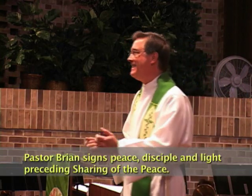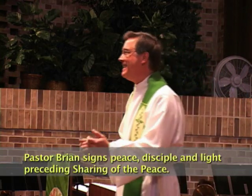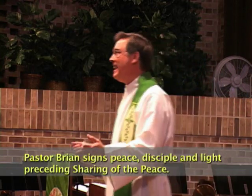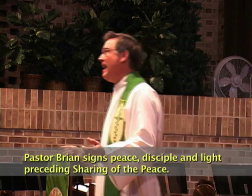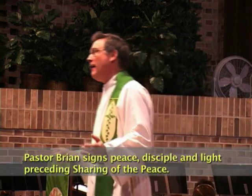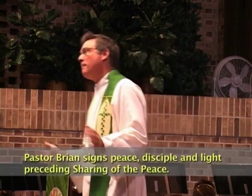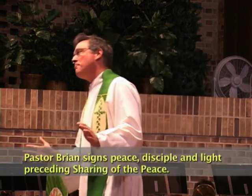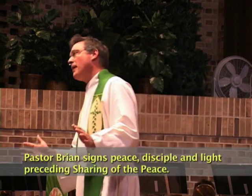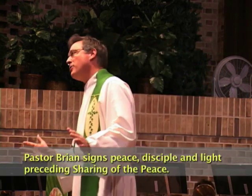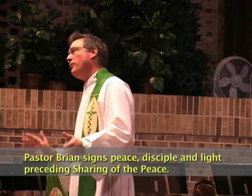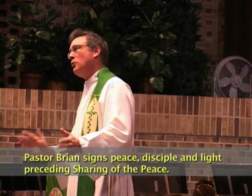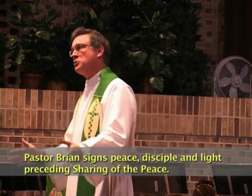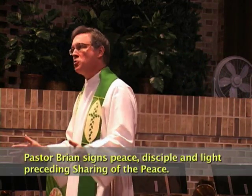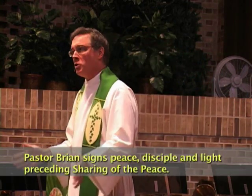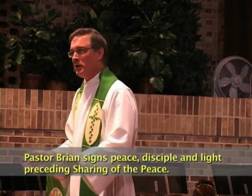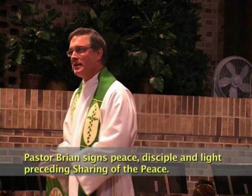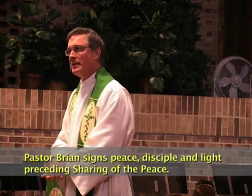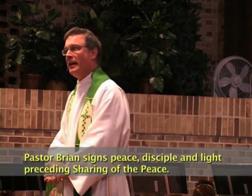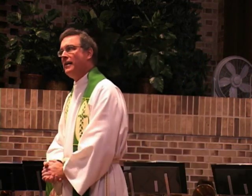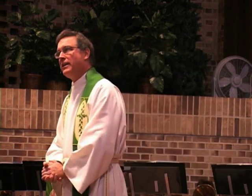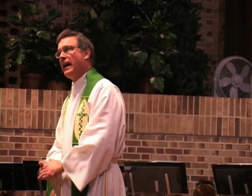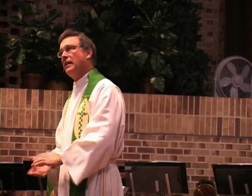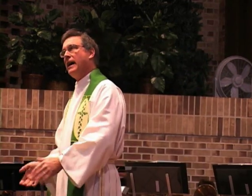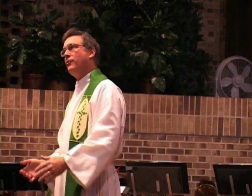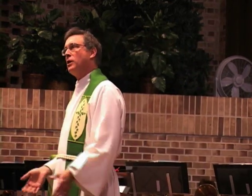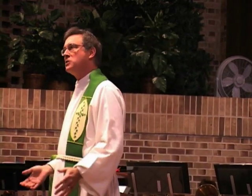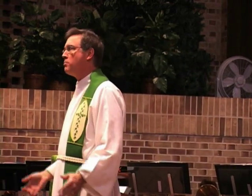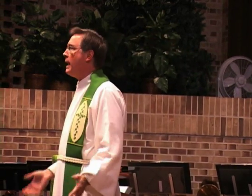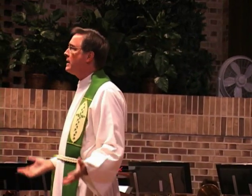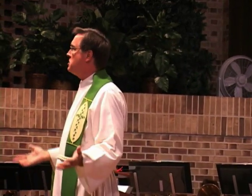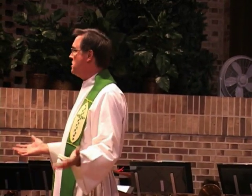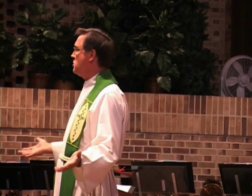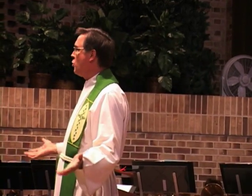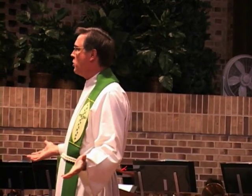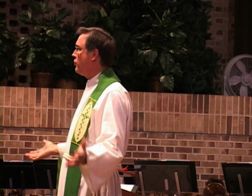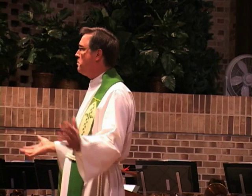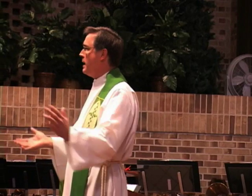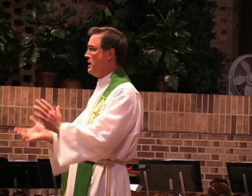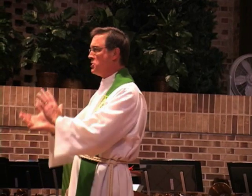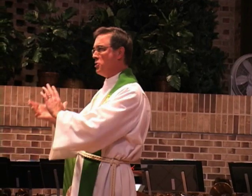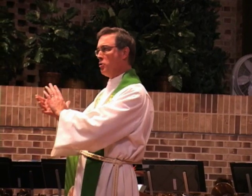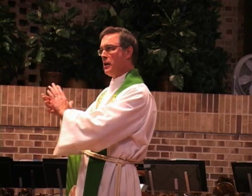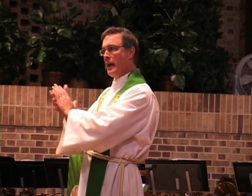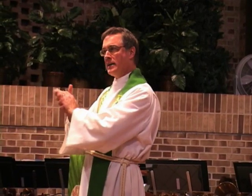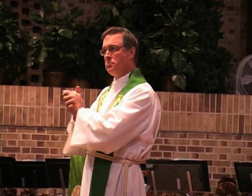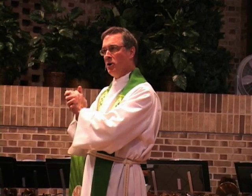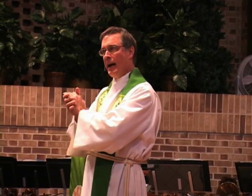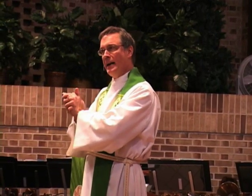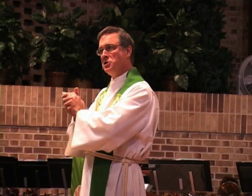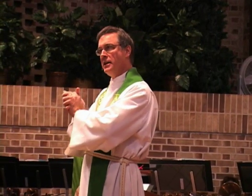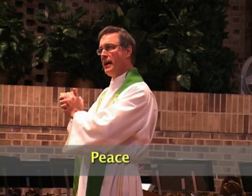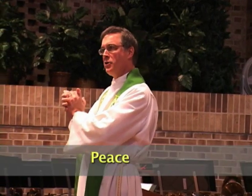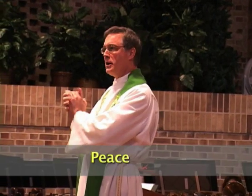Pastor Brian signs peace, disciple and light preceding sharing of the peace] Brian: The first word that I'd like for us to practice is the word for peace. So clasp your hands